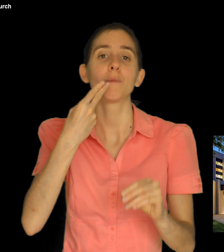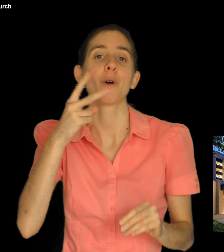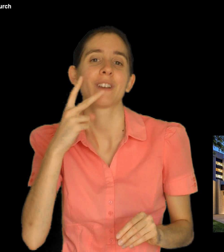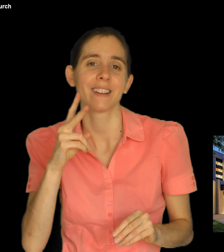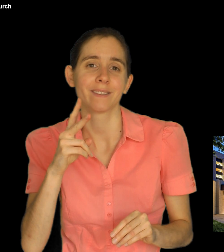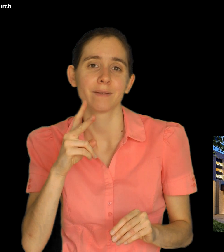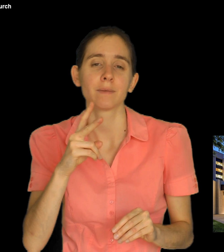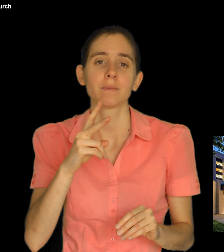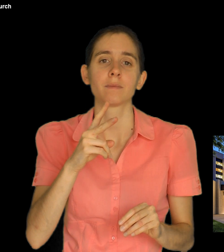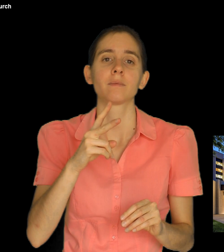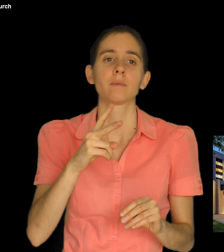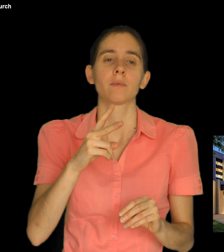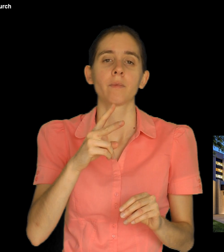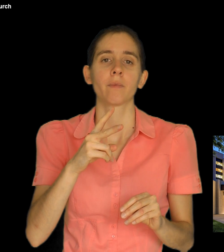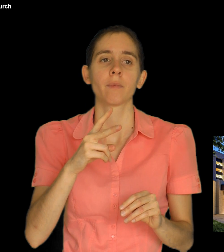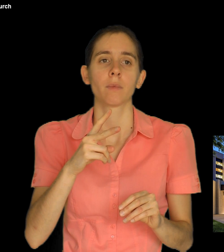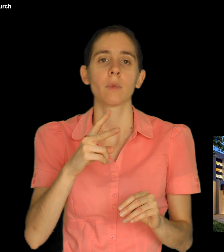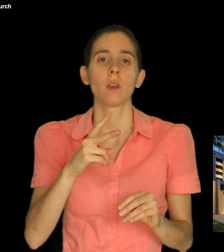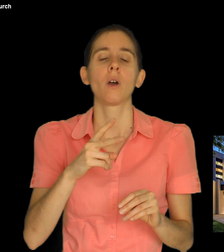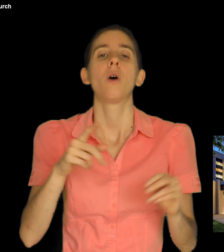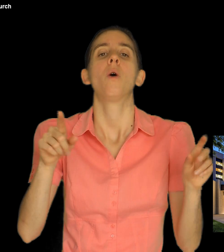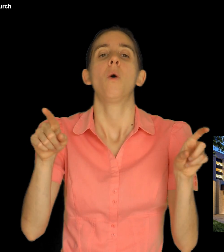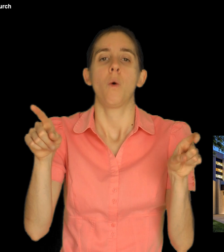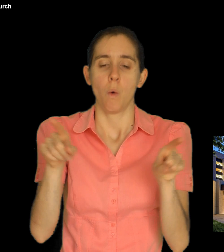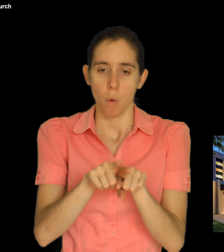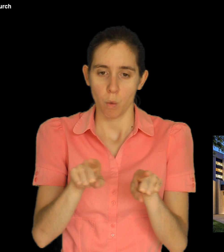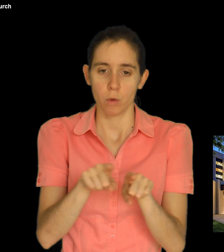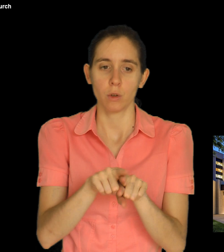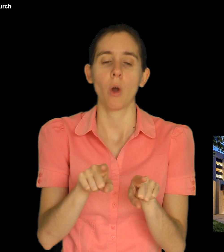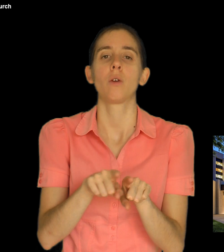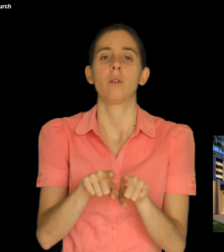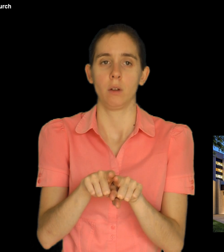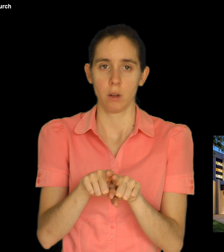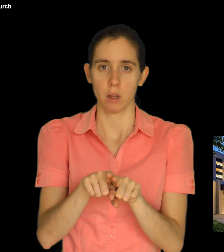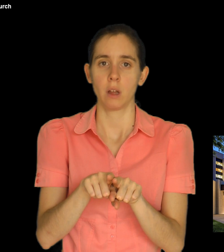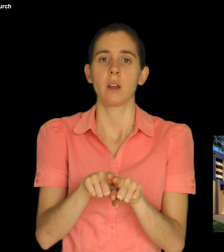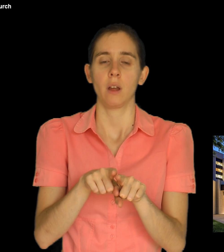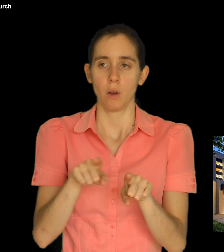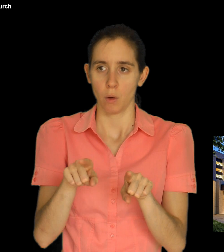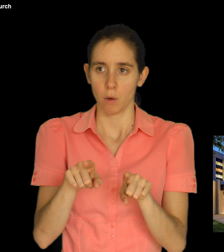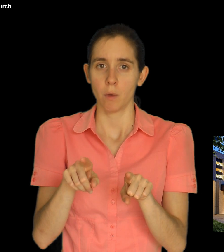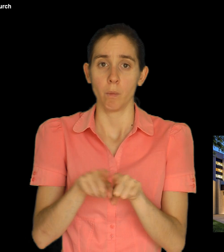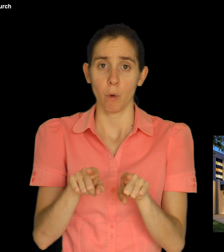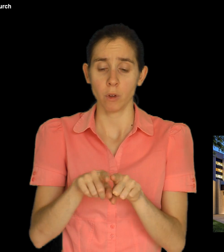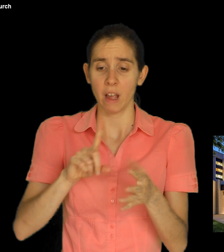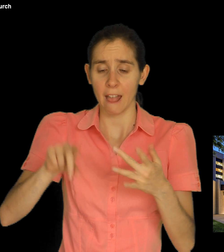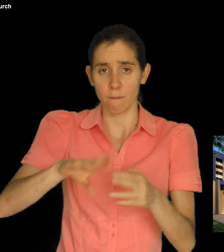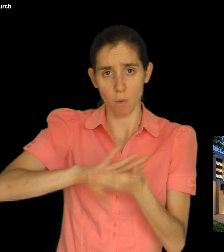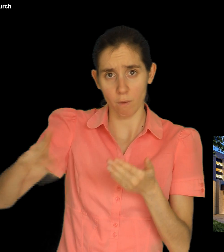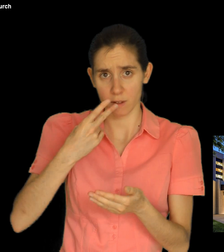decreasing your risk of CAD - and lessening your risk of death even if you have a heart attack - smoking cessation